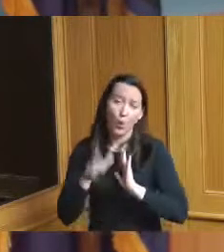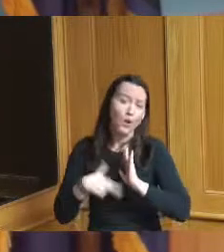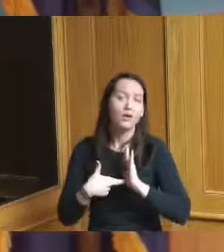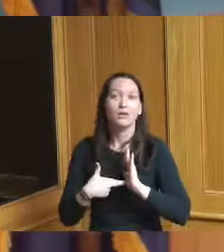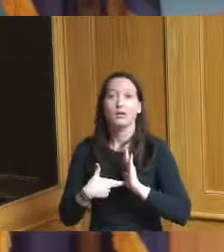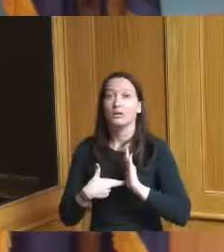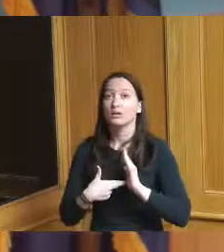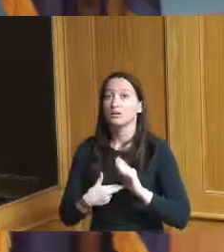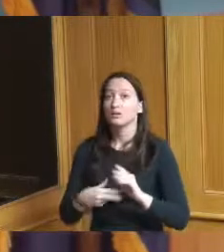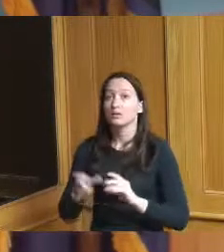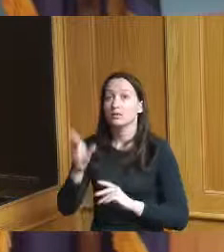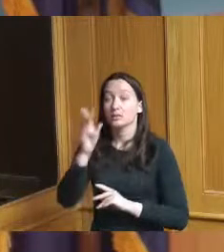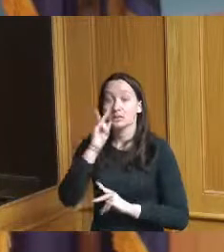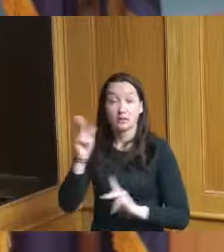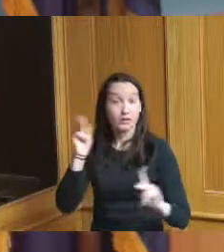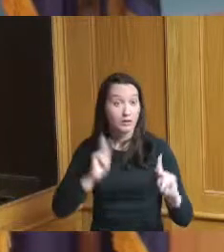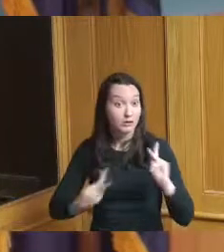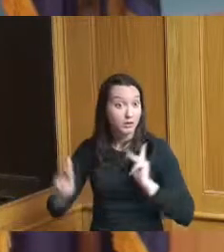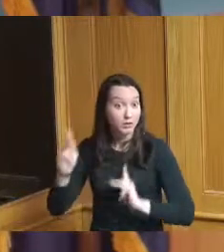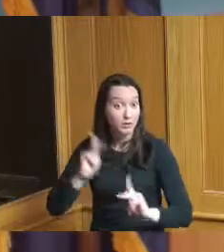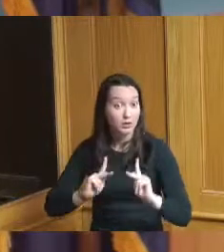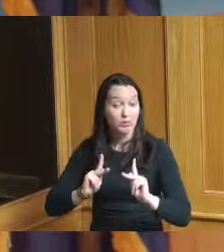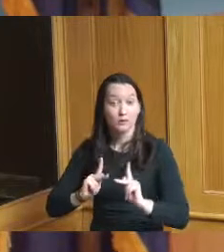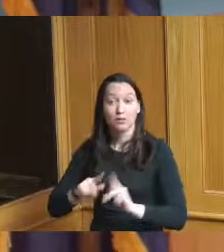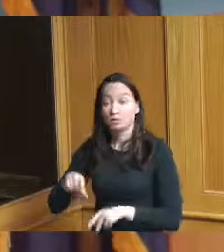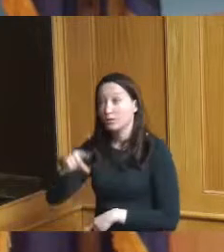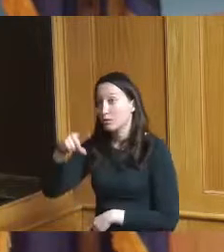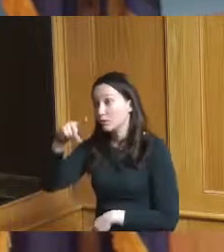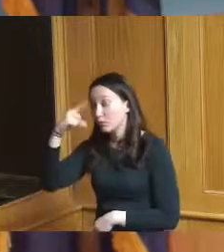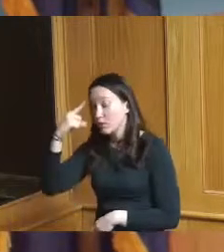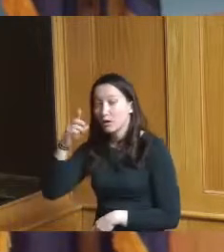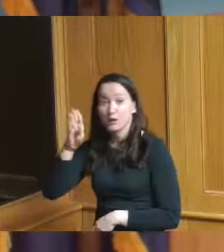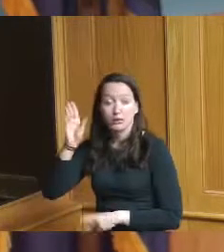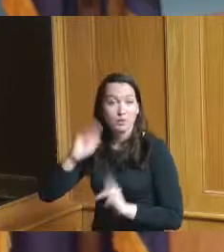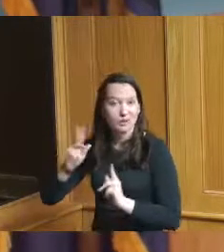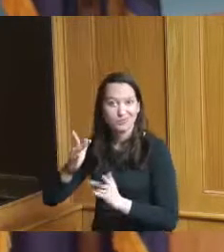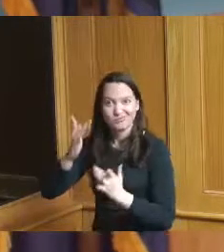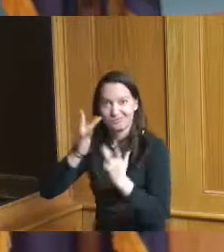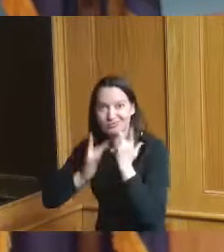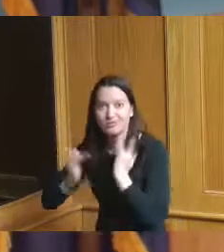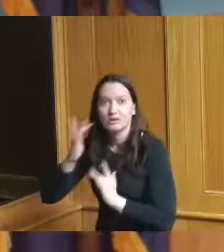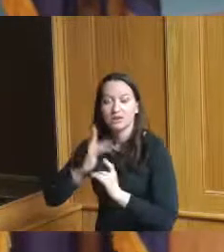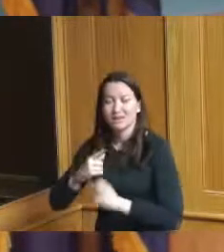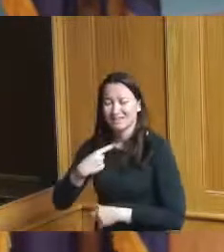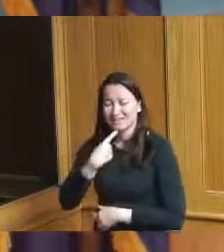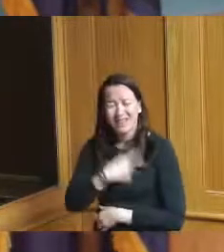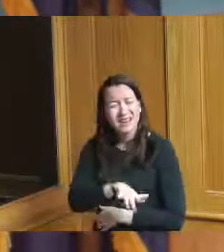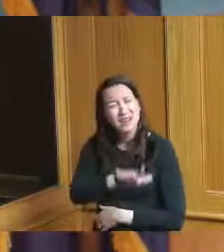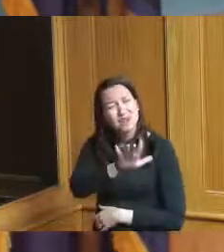group of people are already barely making it and you're saying a 25 percent drop in